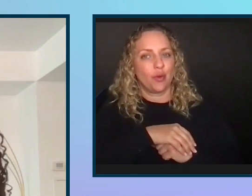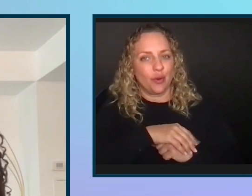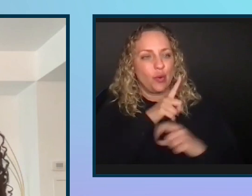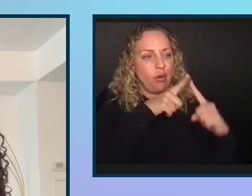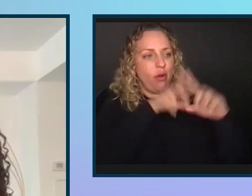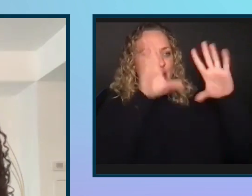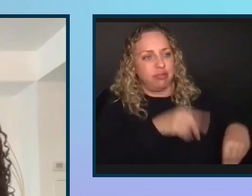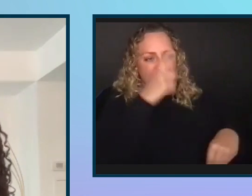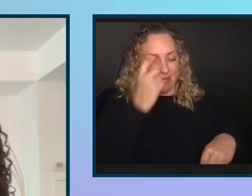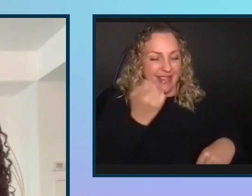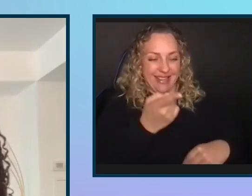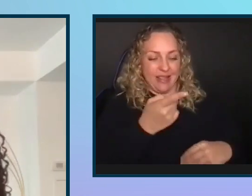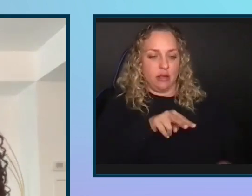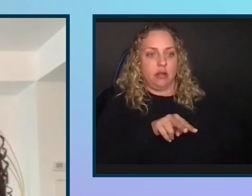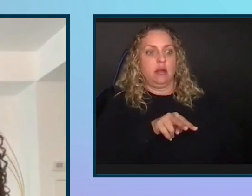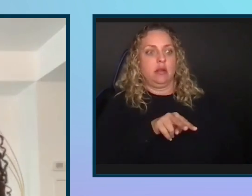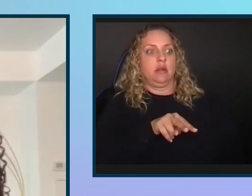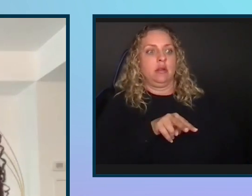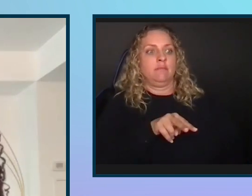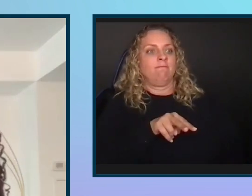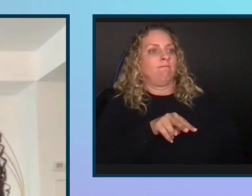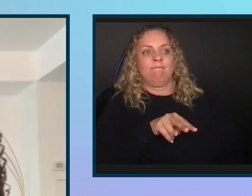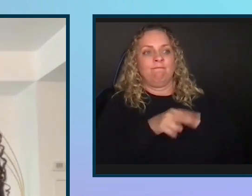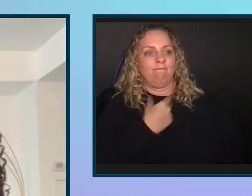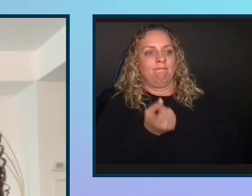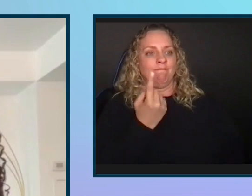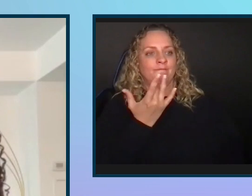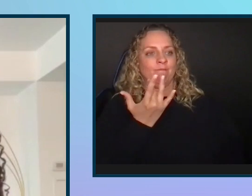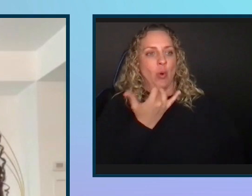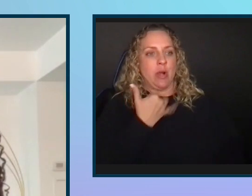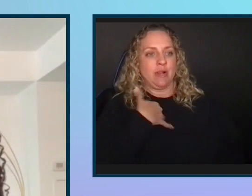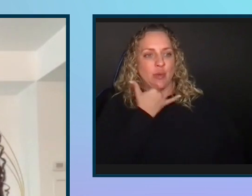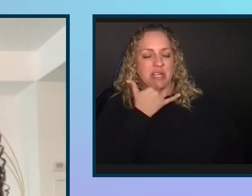with this piece of clothing to get it to work. Yeah. And someone asked about how do we balance